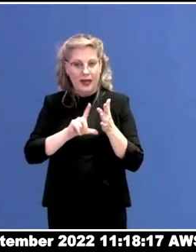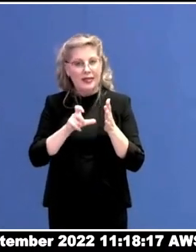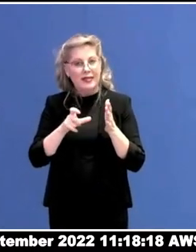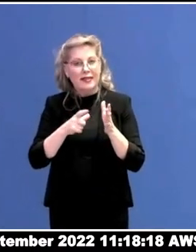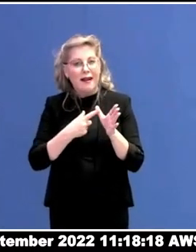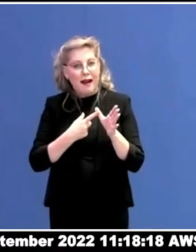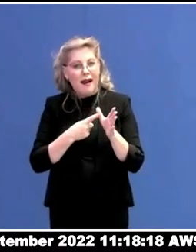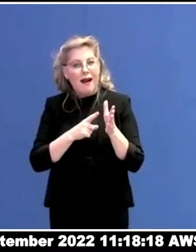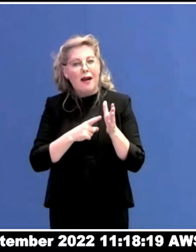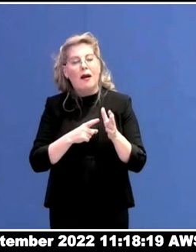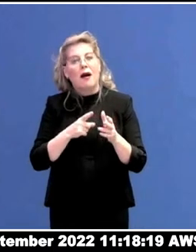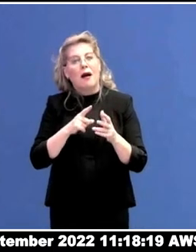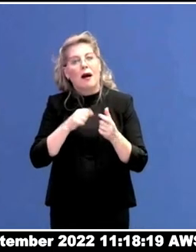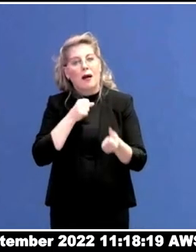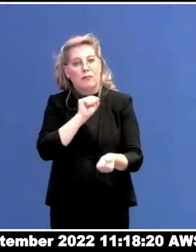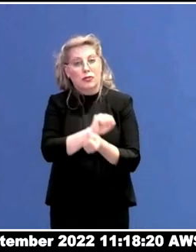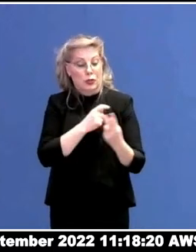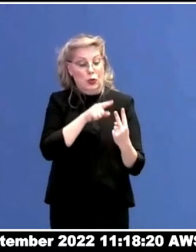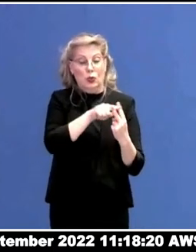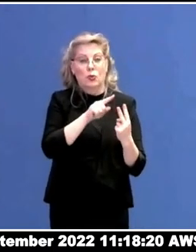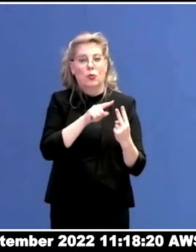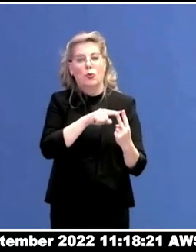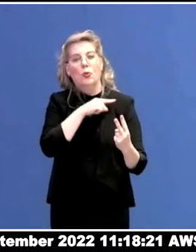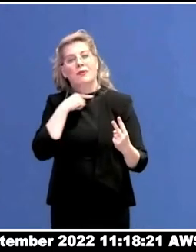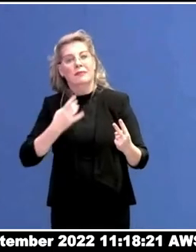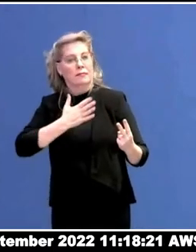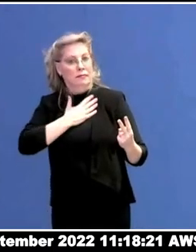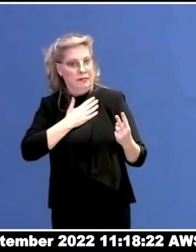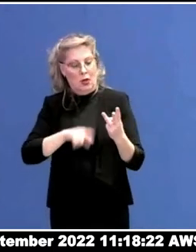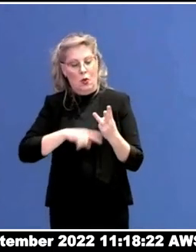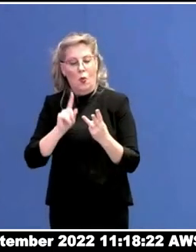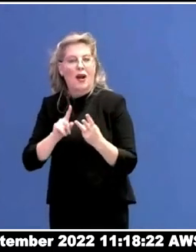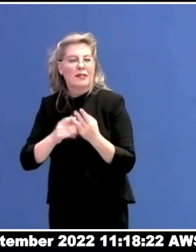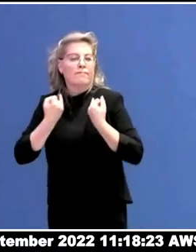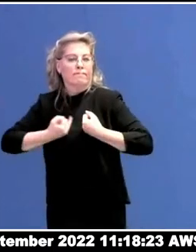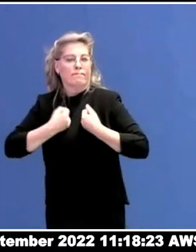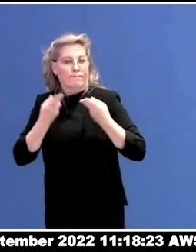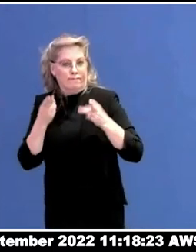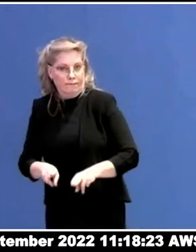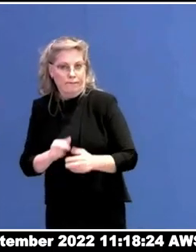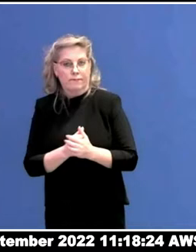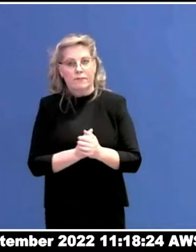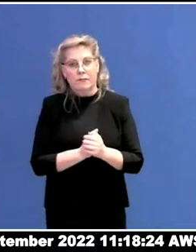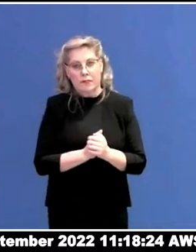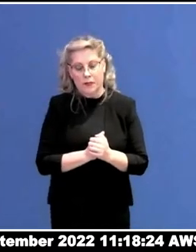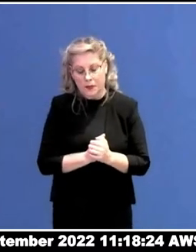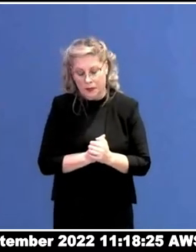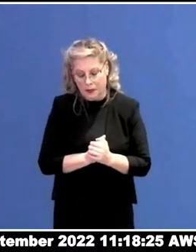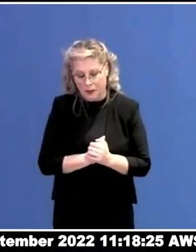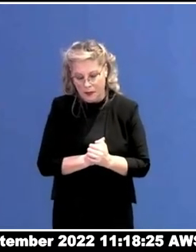In fact, that one year, there were five Aboriginal people that passed away in Western Australian prisons. Three in Acacia Prison, one dear soul - rest in peace - at Melaleuca